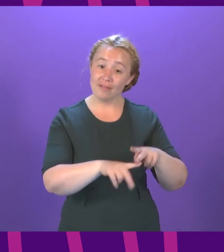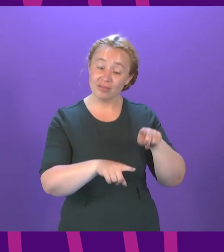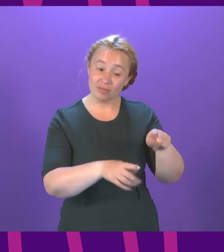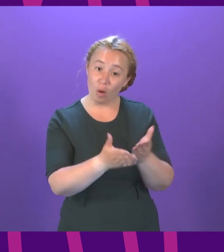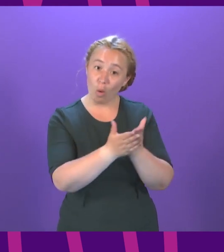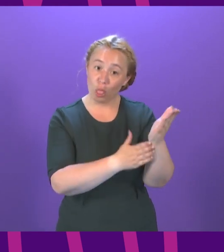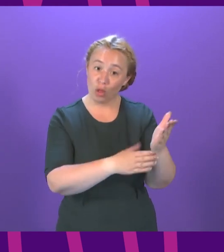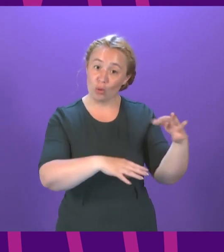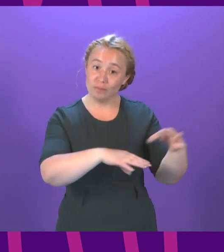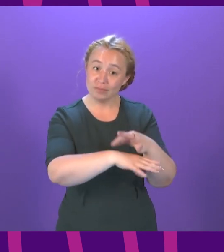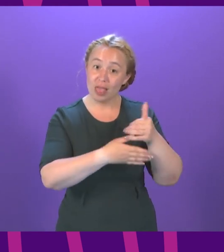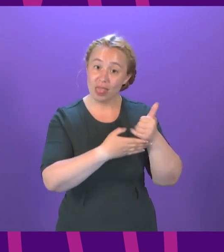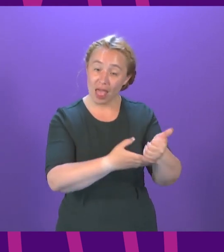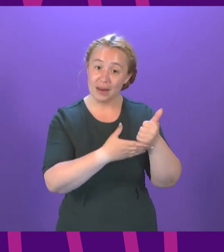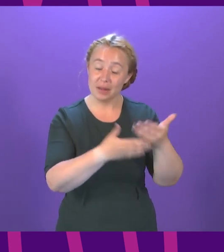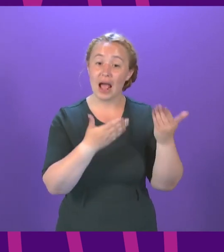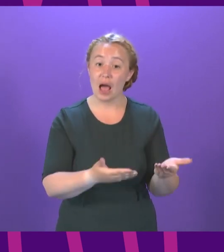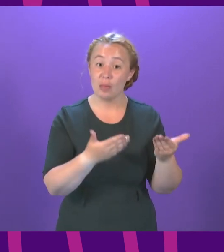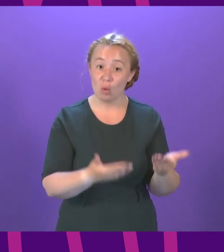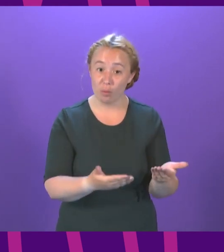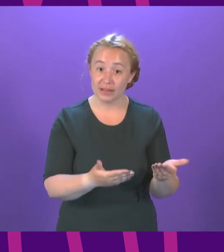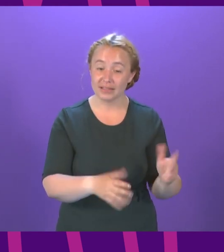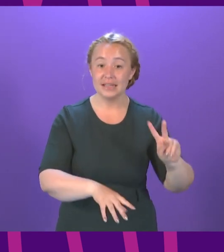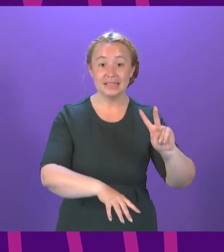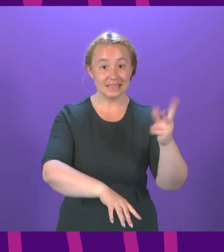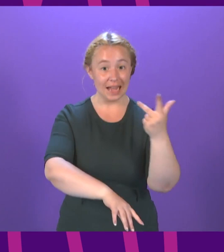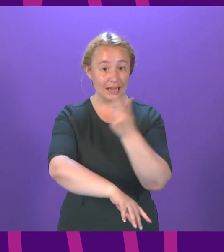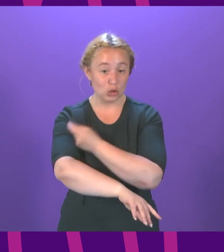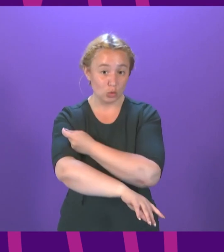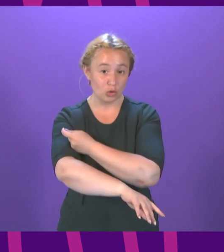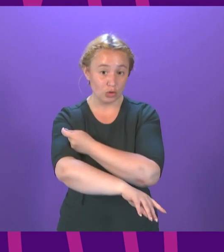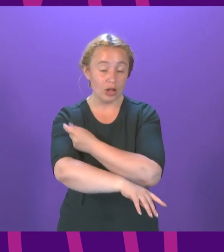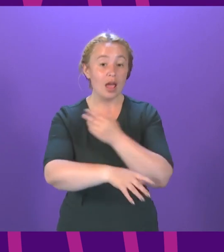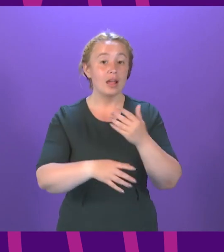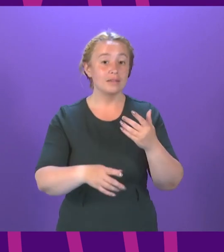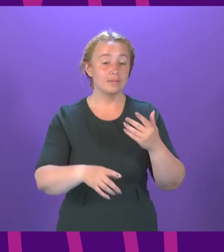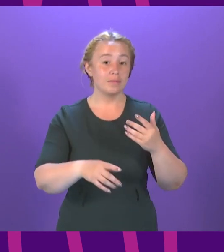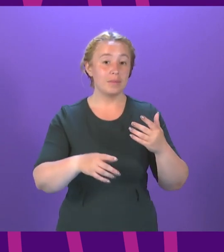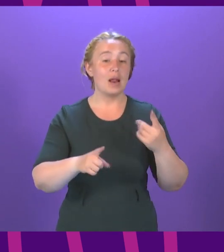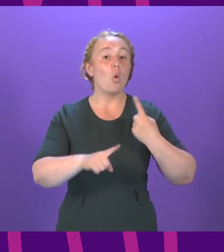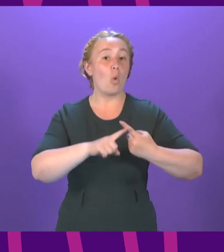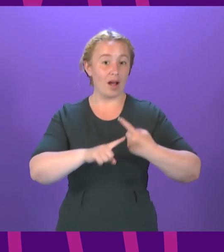in line with clinical advice—are being brought forward to three or four weeks after the first